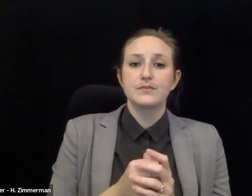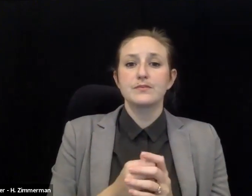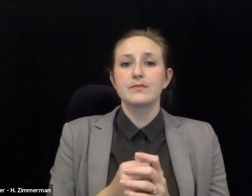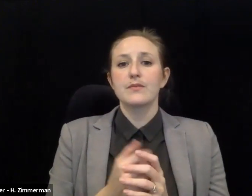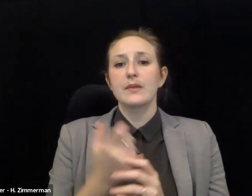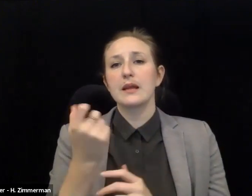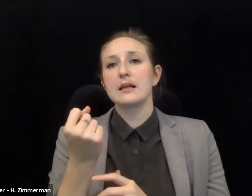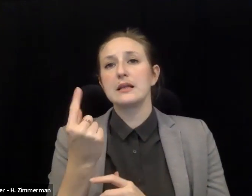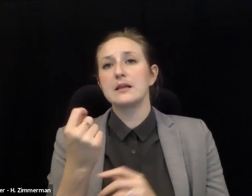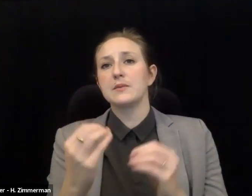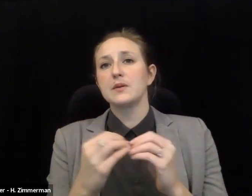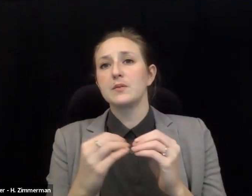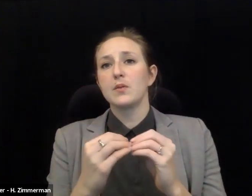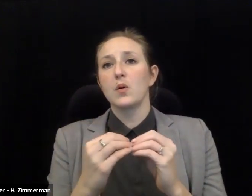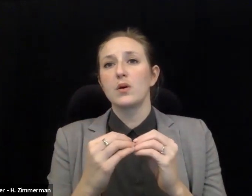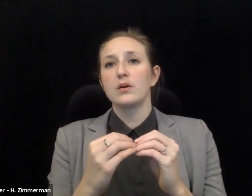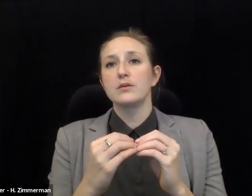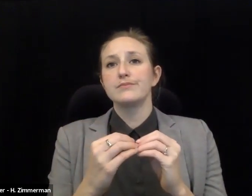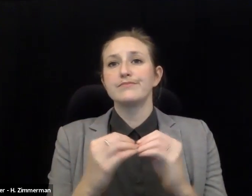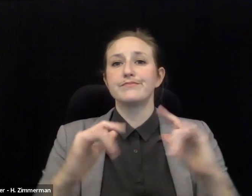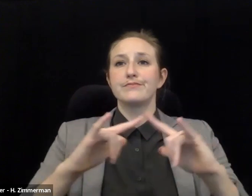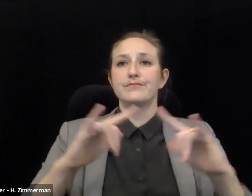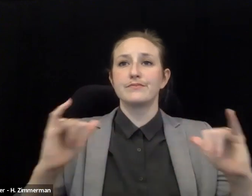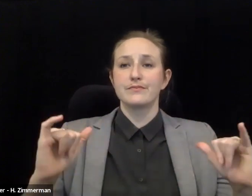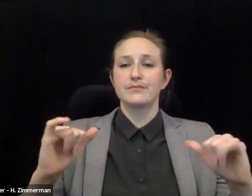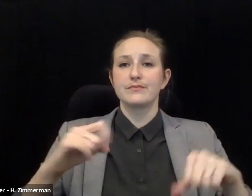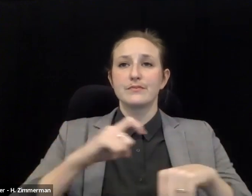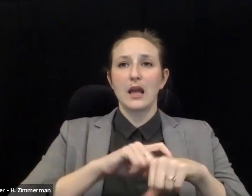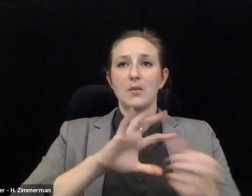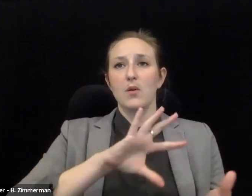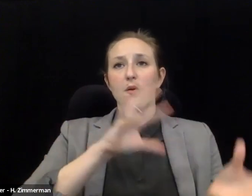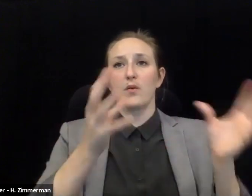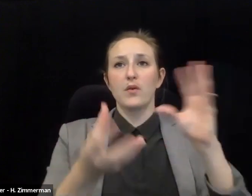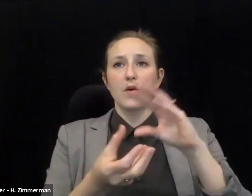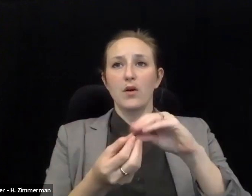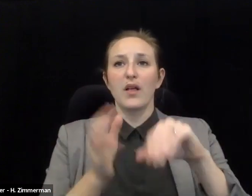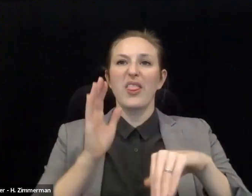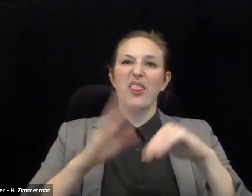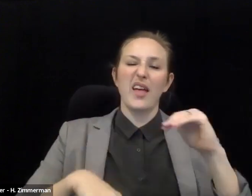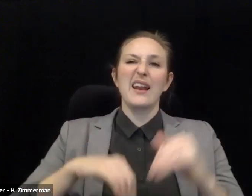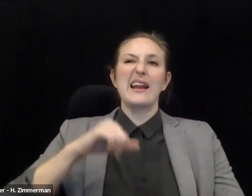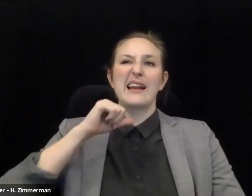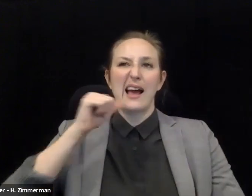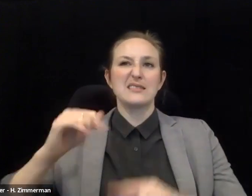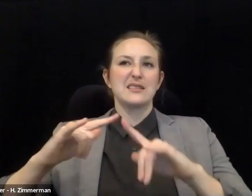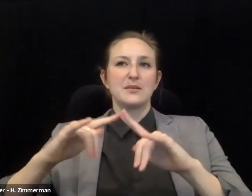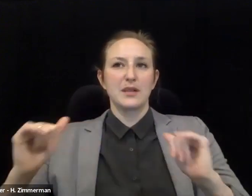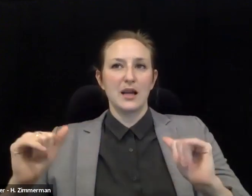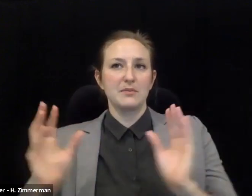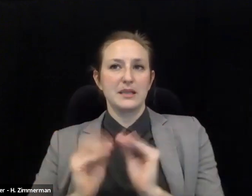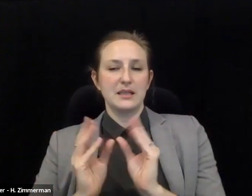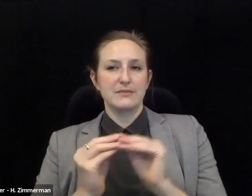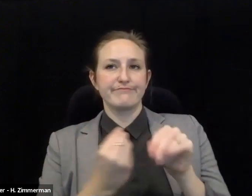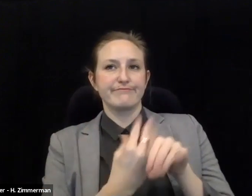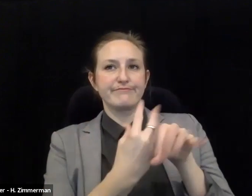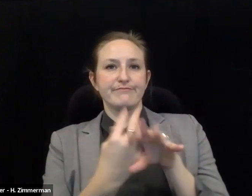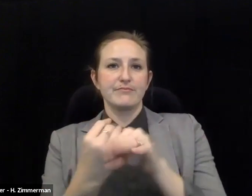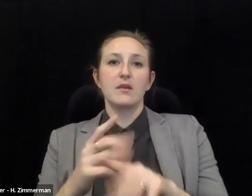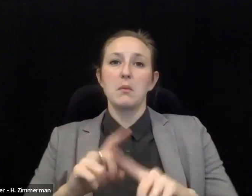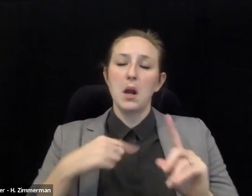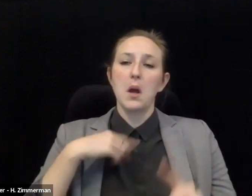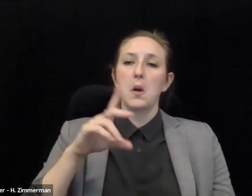Synchronous Time overall than asynchronous. Though I do find that the students who are really excited